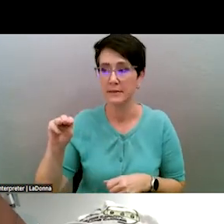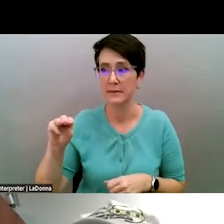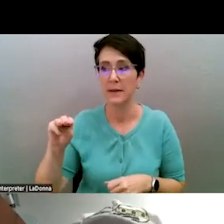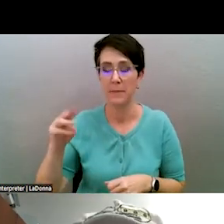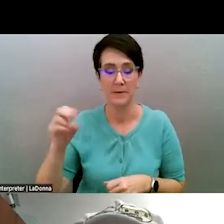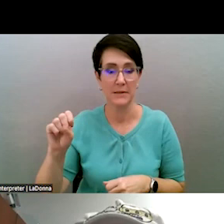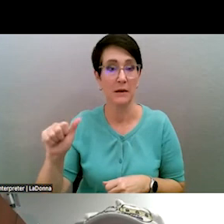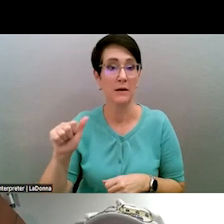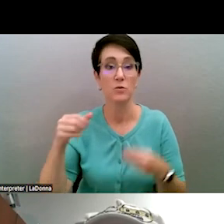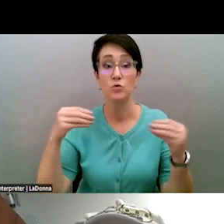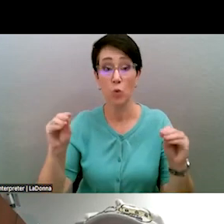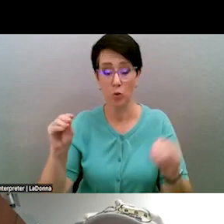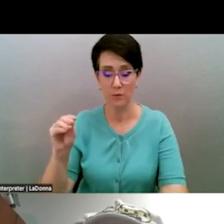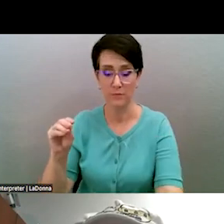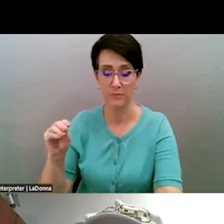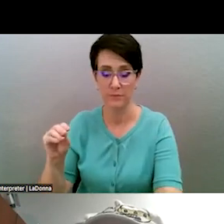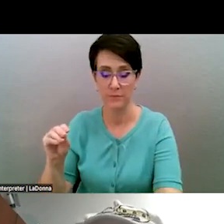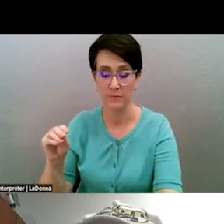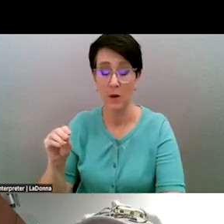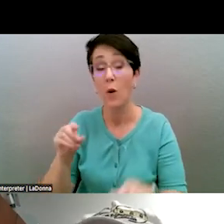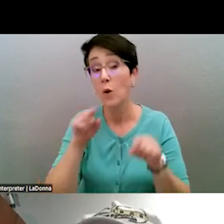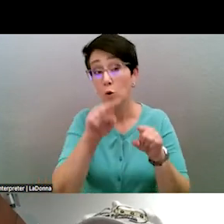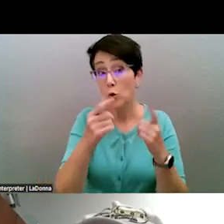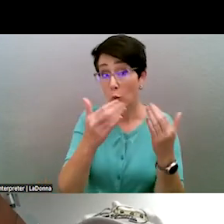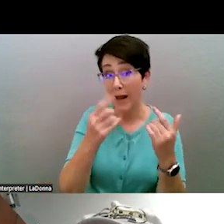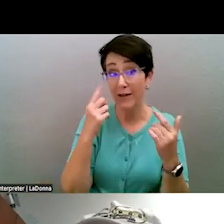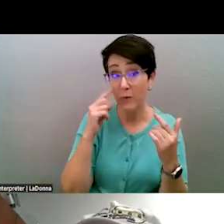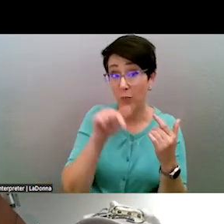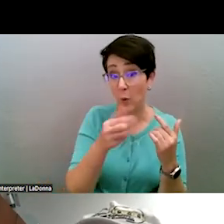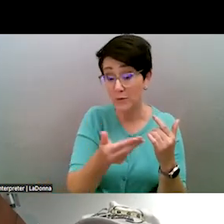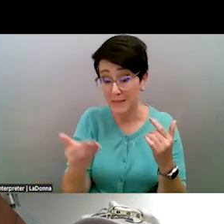WAITING ON, ON MATERIALS TO BE ABLE TO ORDER, FROM, FREE FROM THE SAMHSA STORE, KNOW THAT